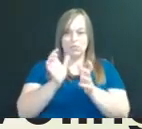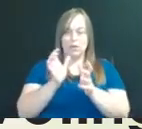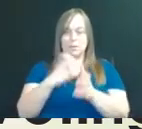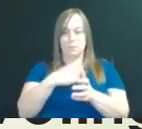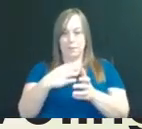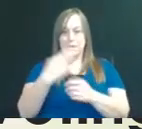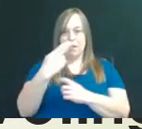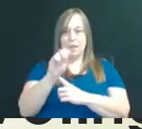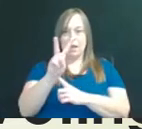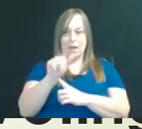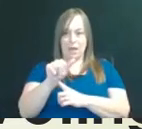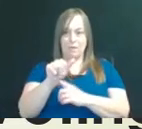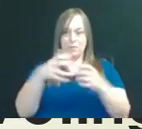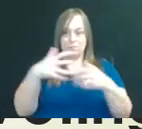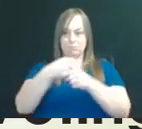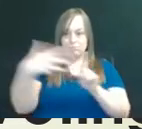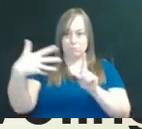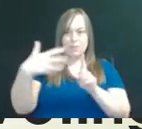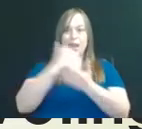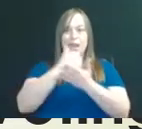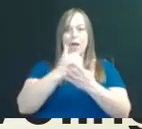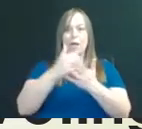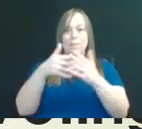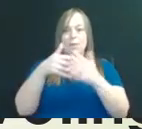HAVA stands for the Help America Vote Act.